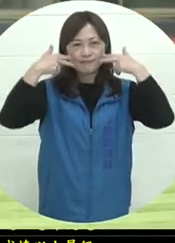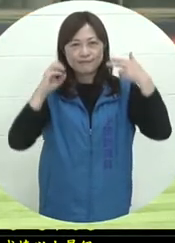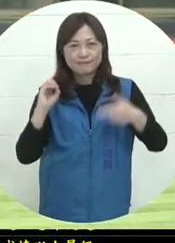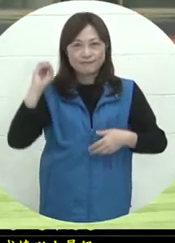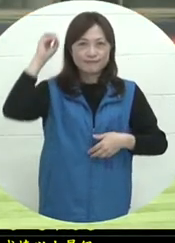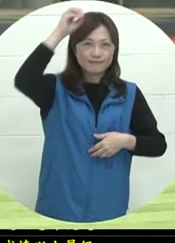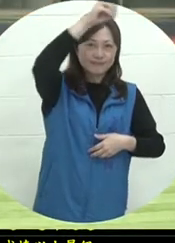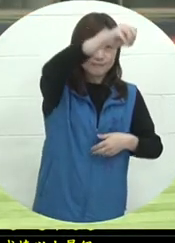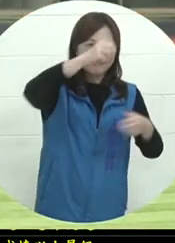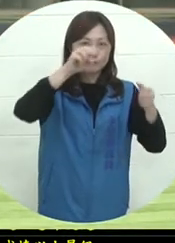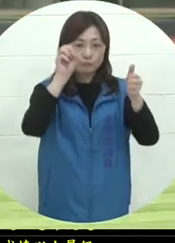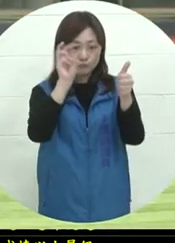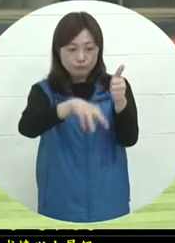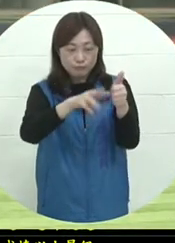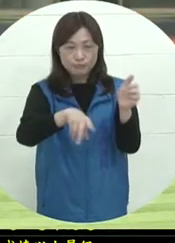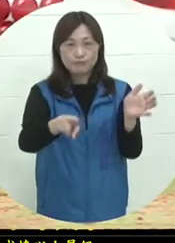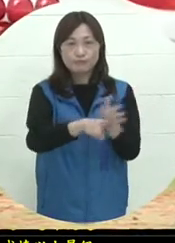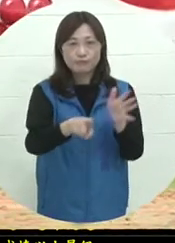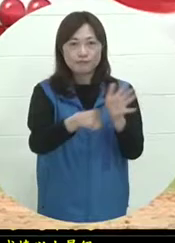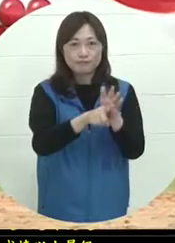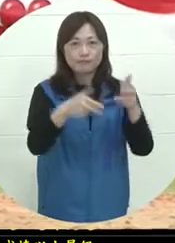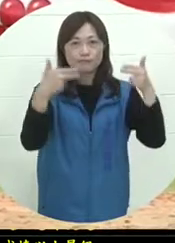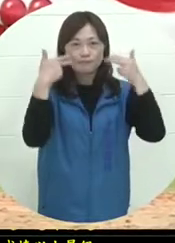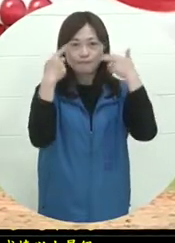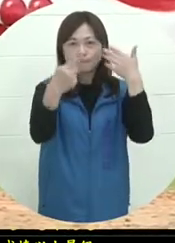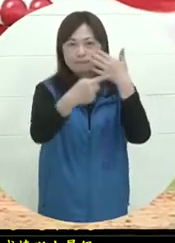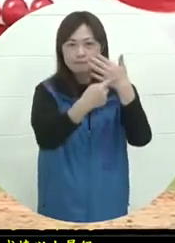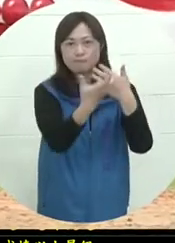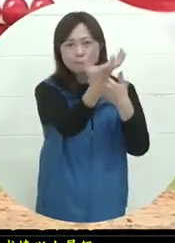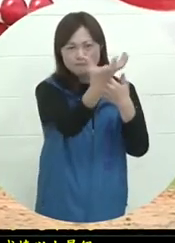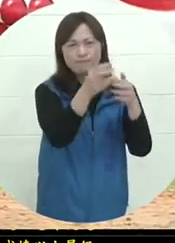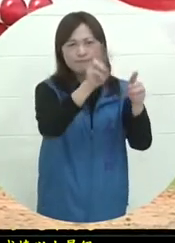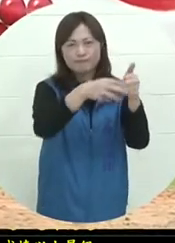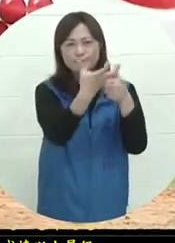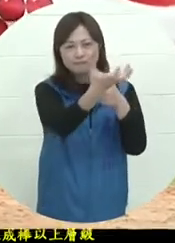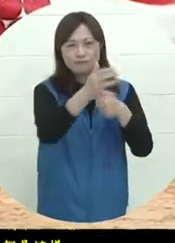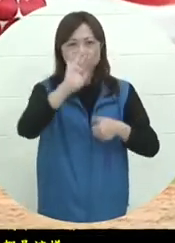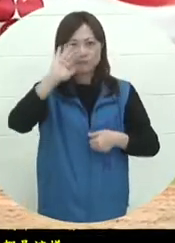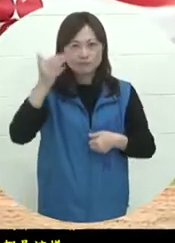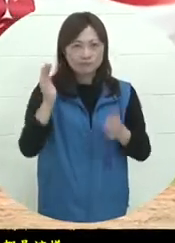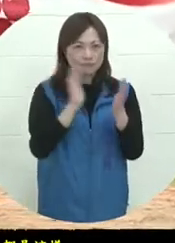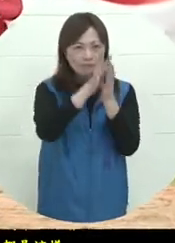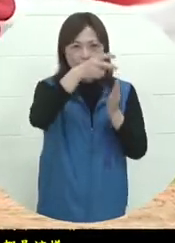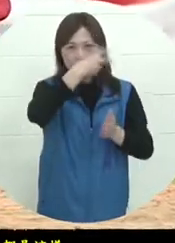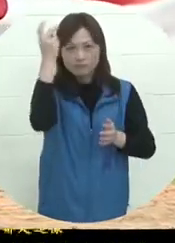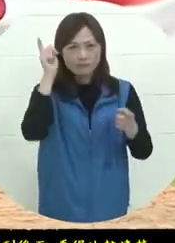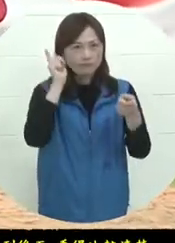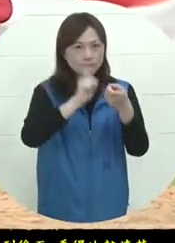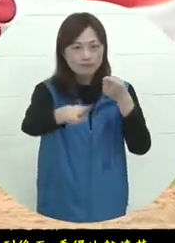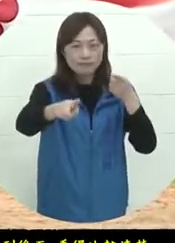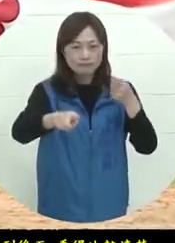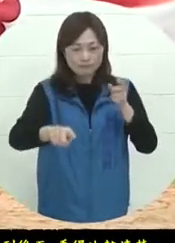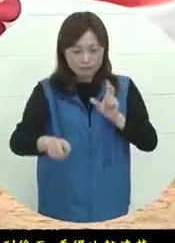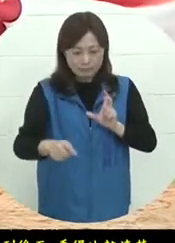it is really good for the fielder to do this kind of practice more often. In the end, I found something wrong. In fact, the landing point is really right. He was nearby,